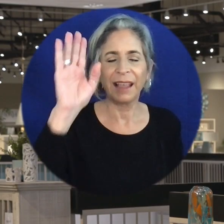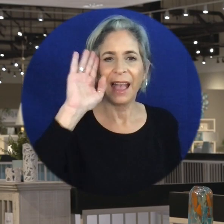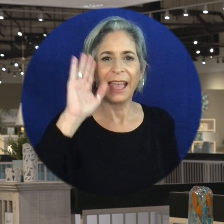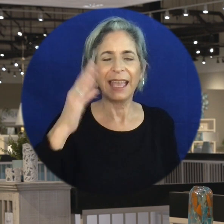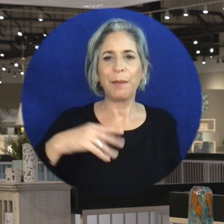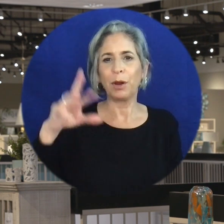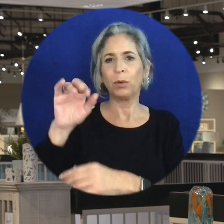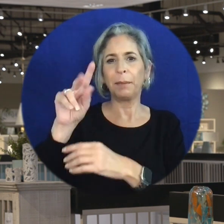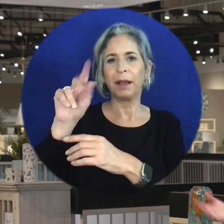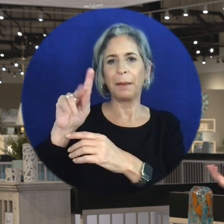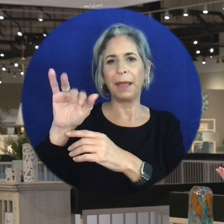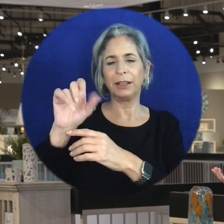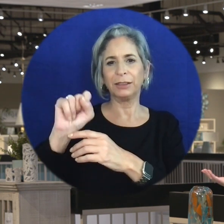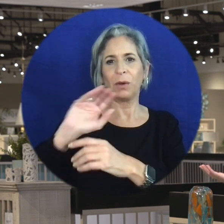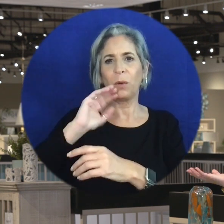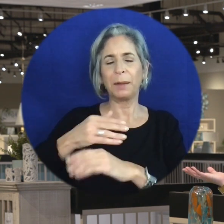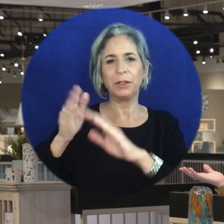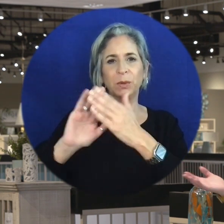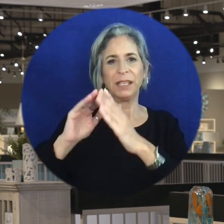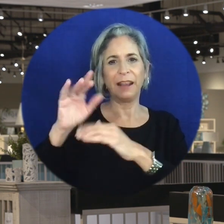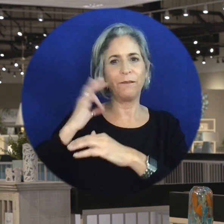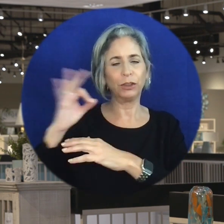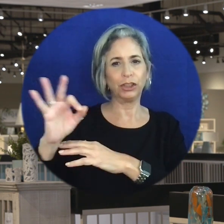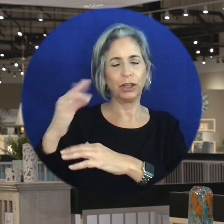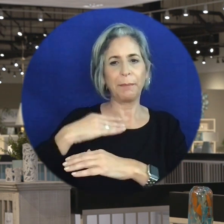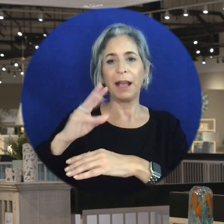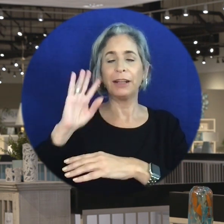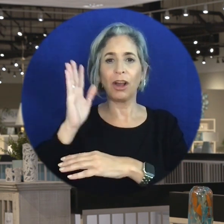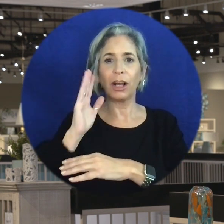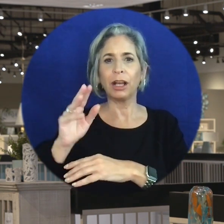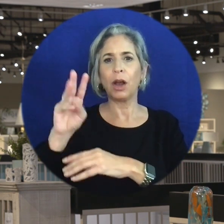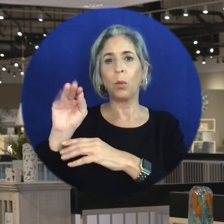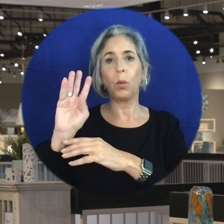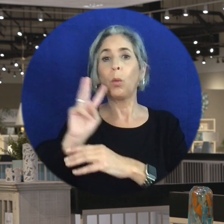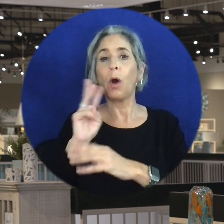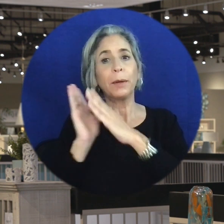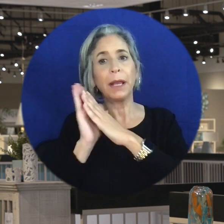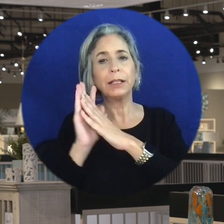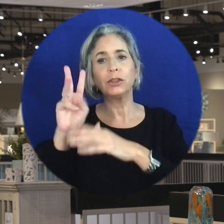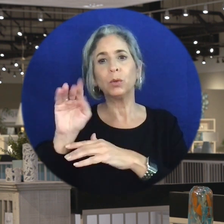Hi, I'm Rebecca Bakels. Welcome to City Furniture. This is my talk: Water Beds to Wayfair Competitor.